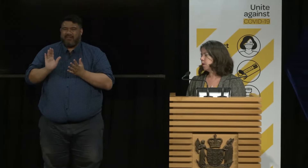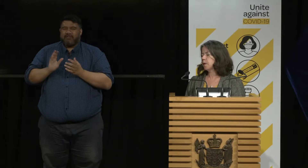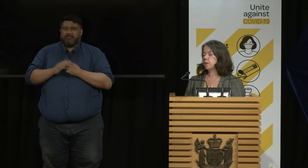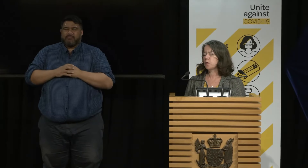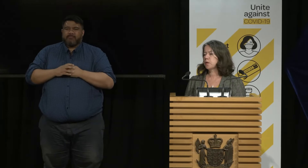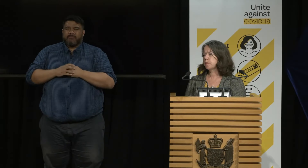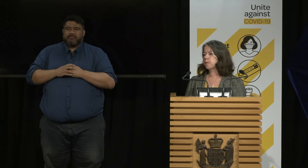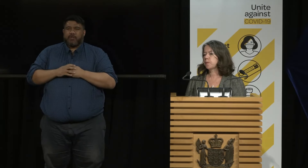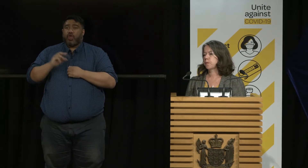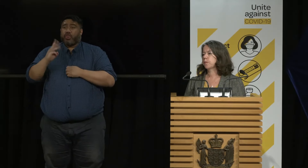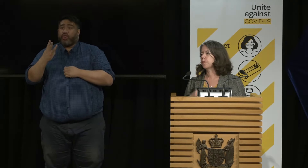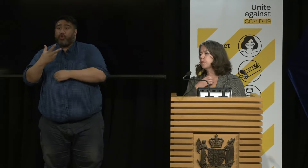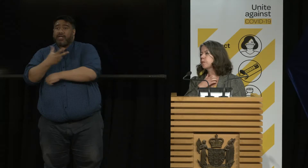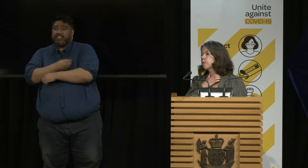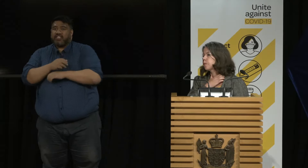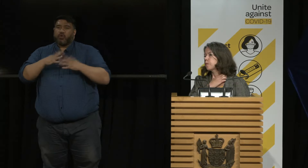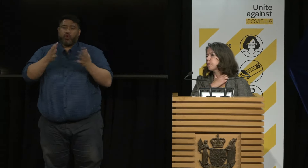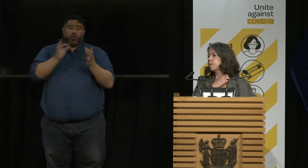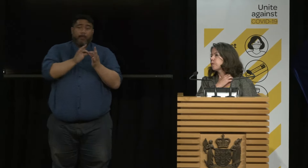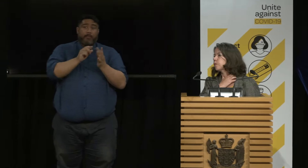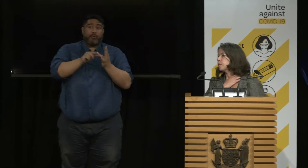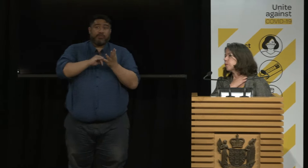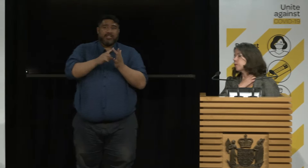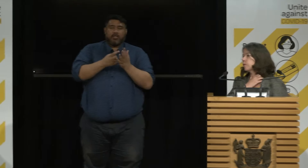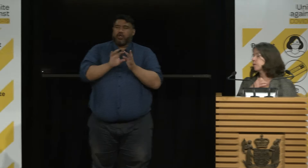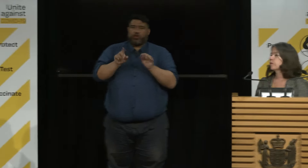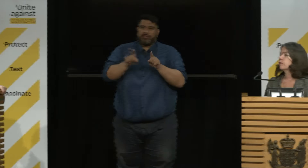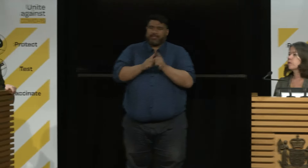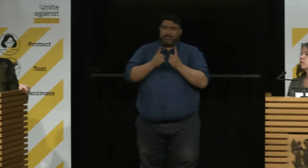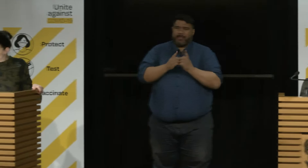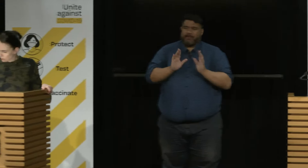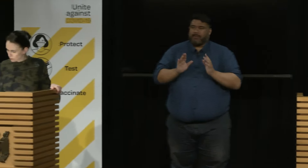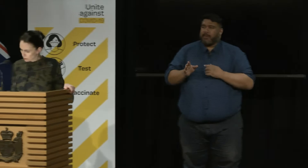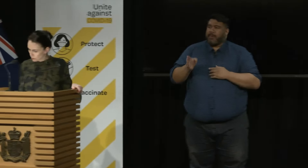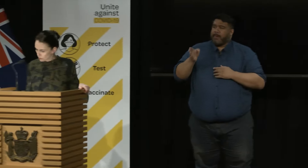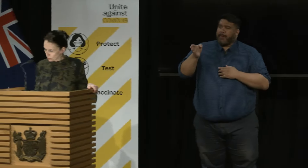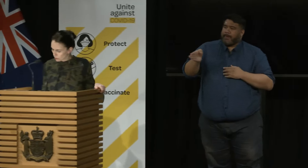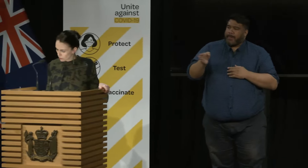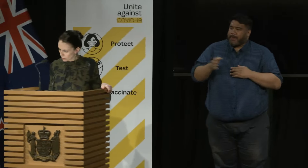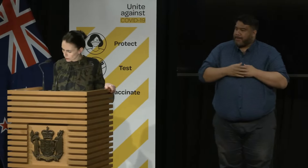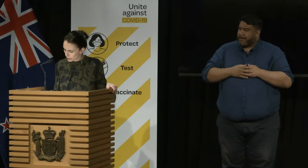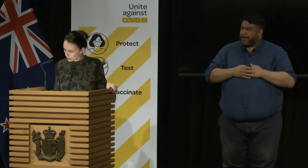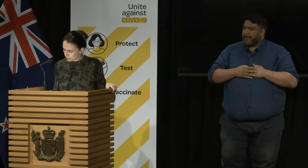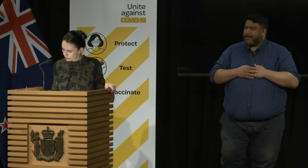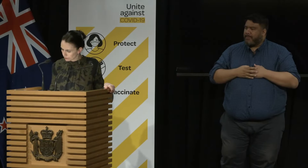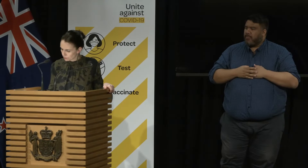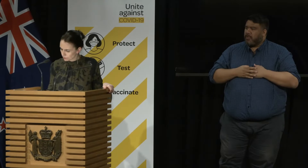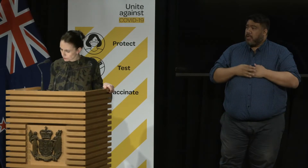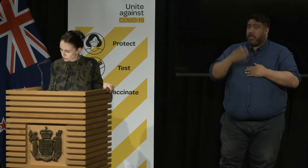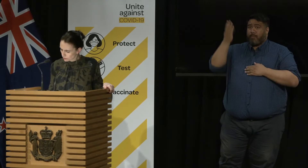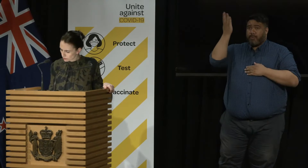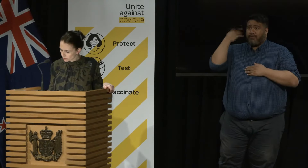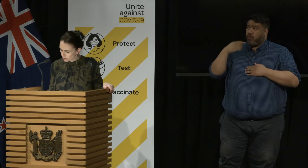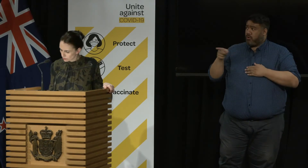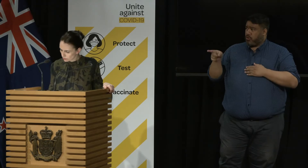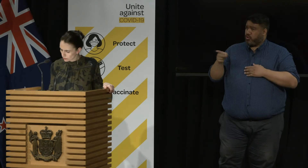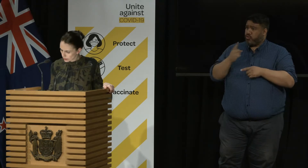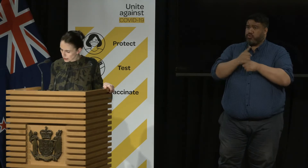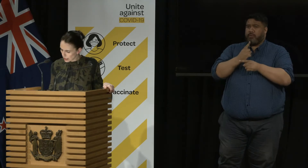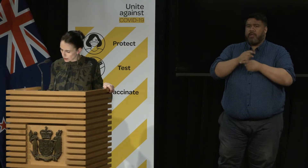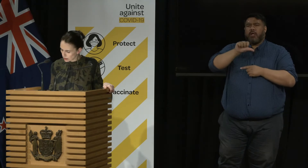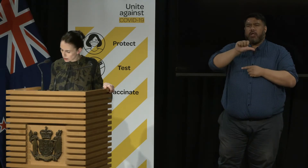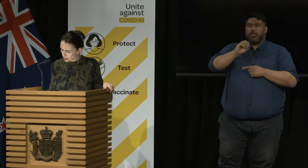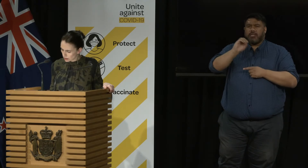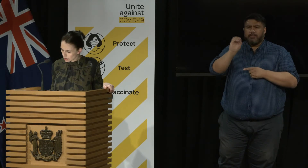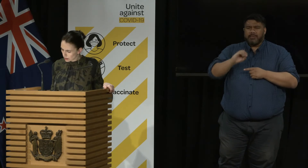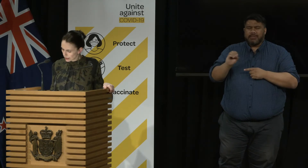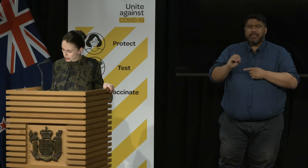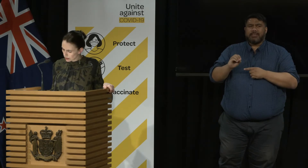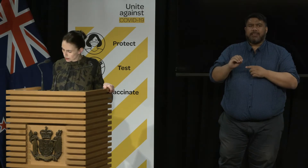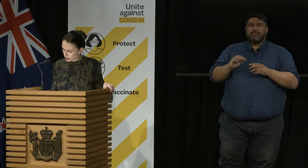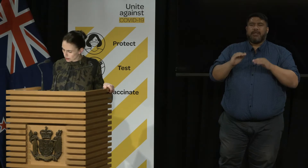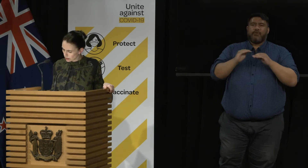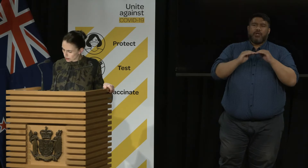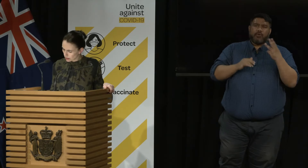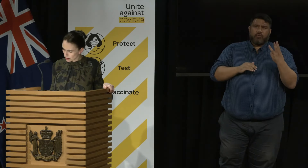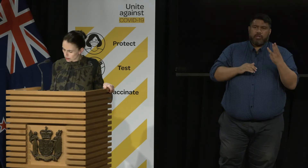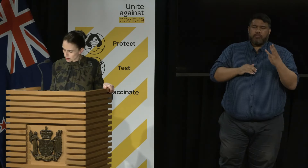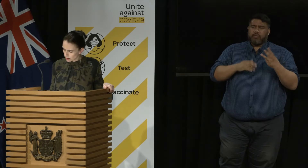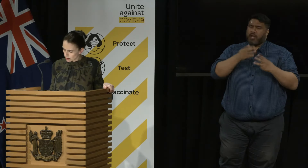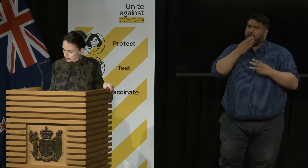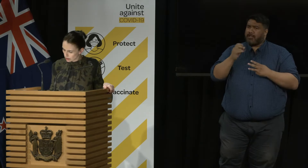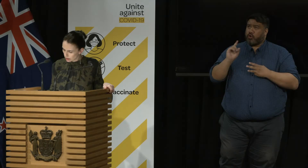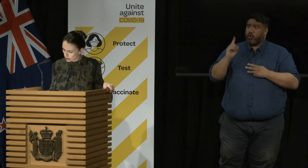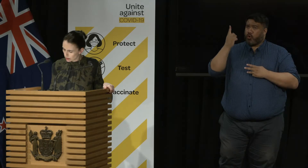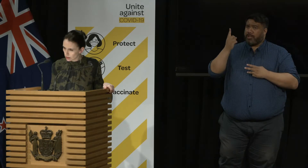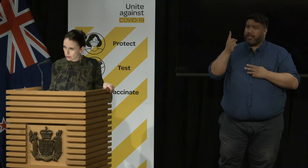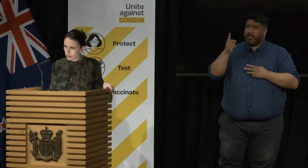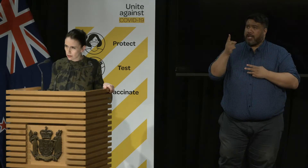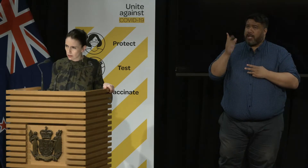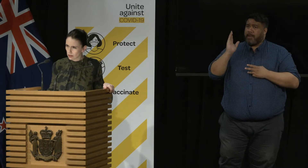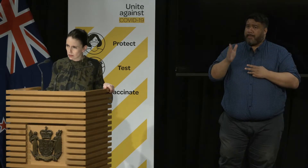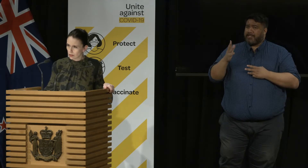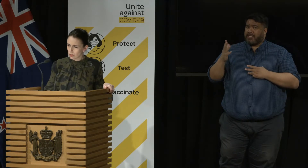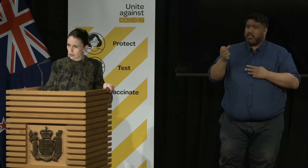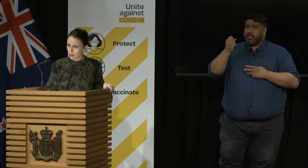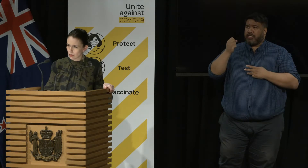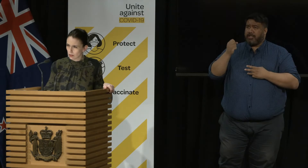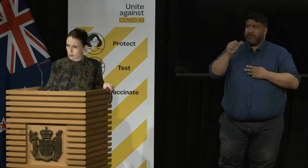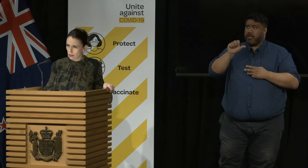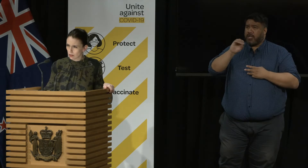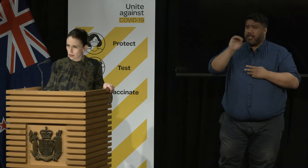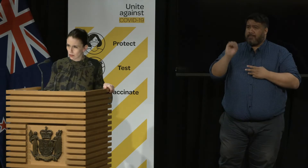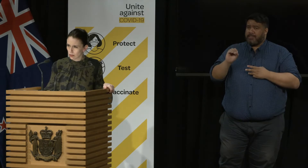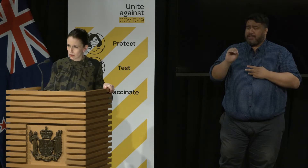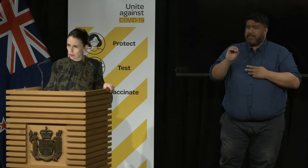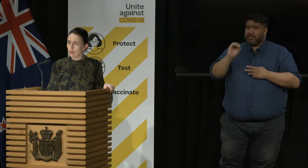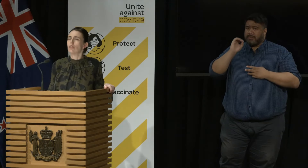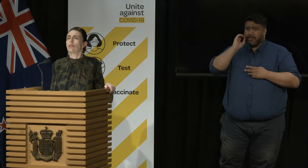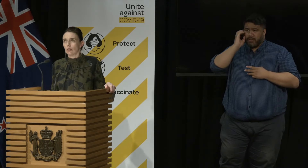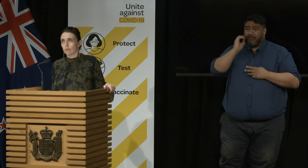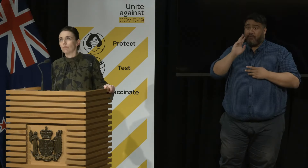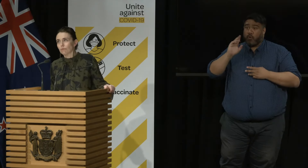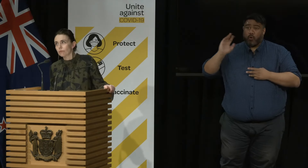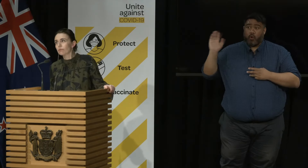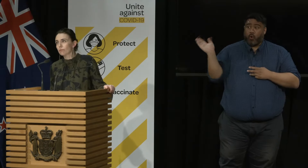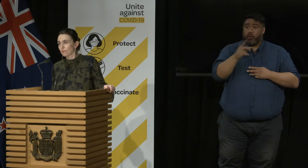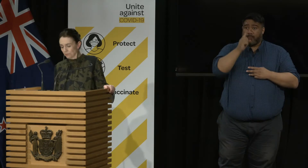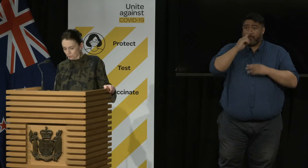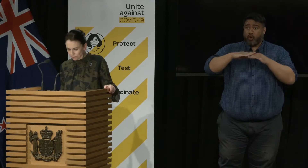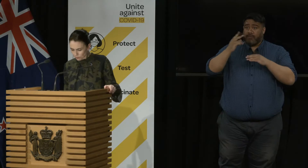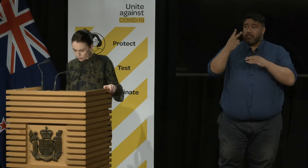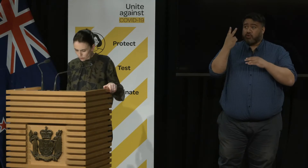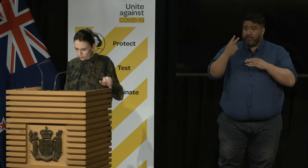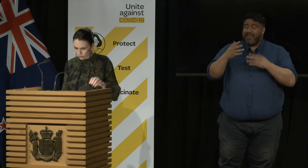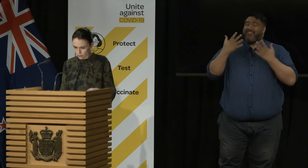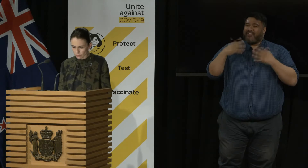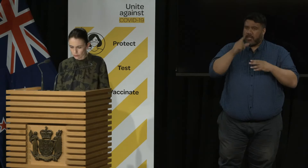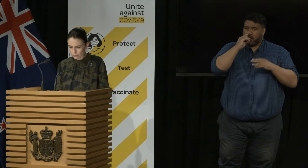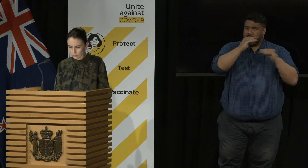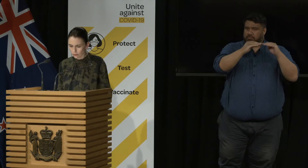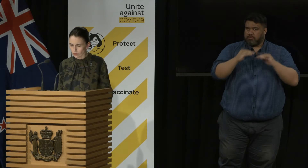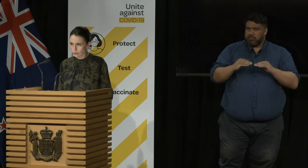That's right.